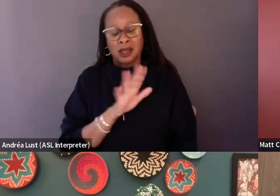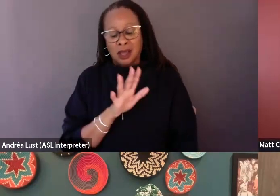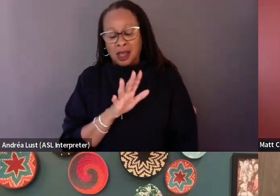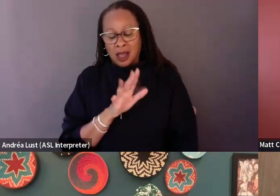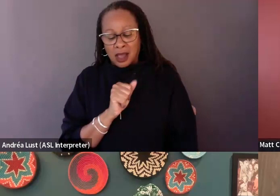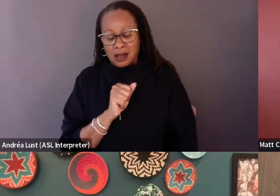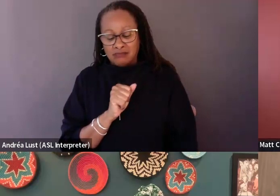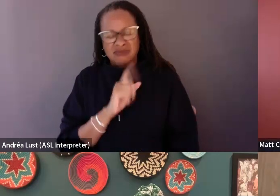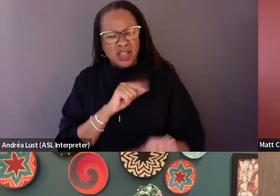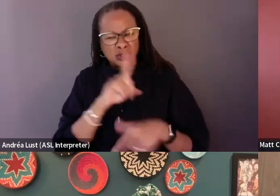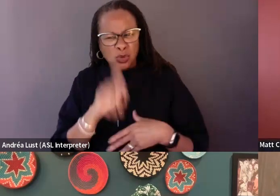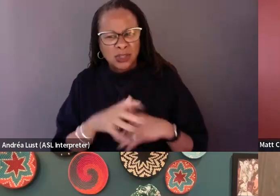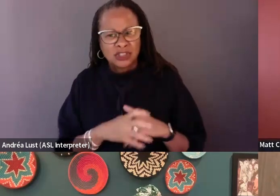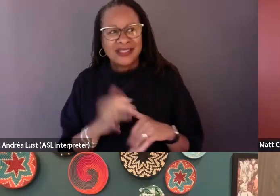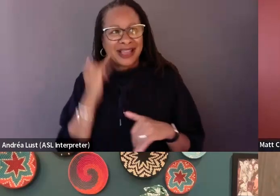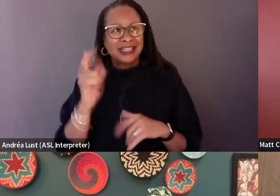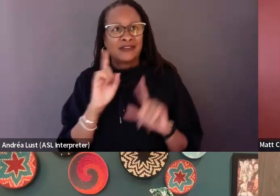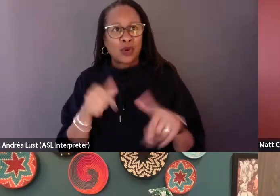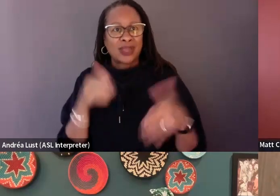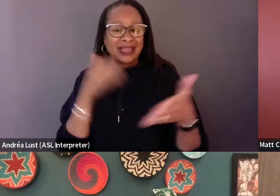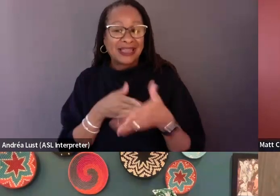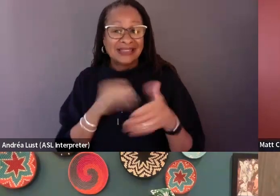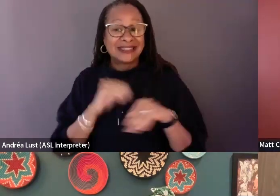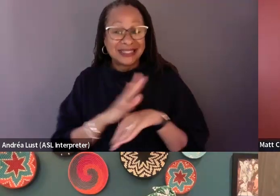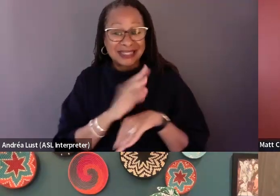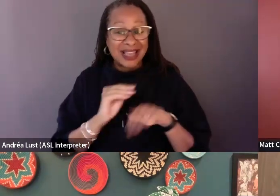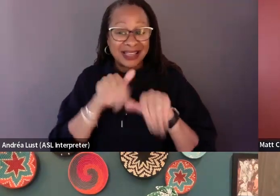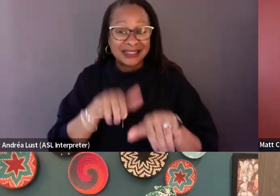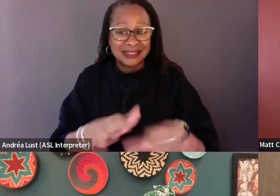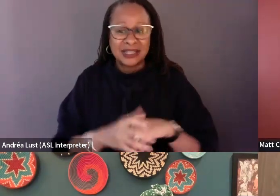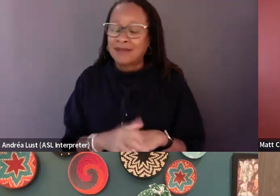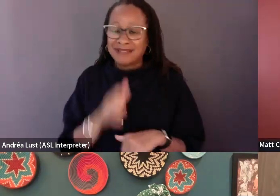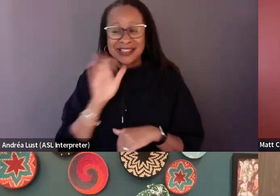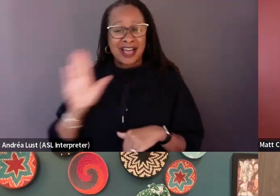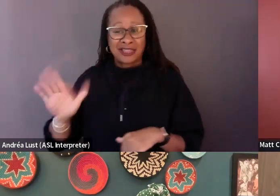They know how to harvest the currents. So Koli is the shallow water fishermen. They fish four times a day.